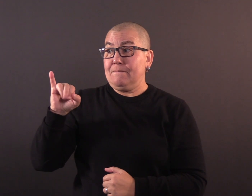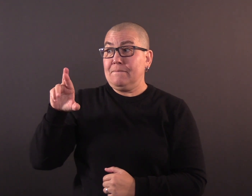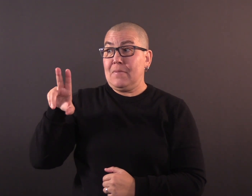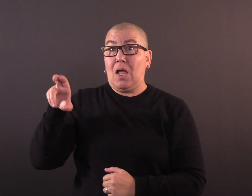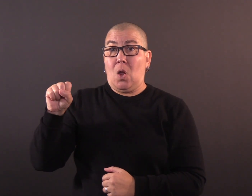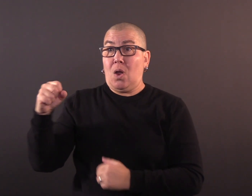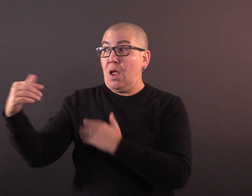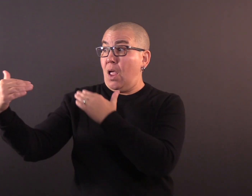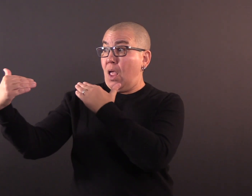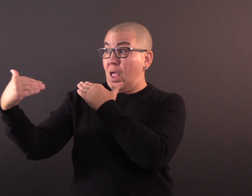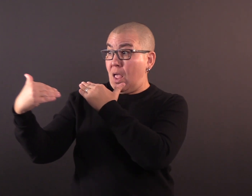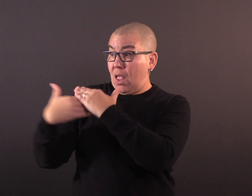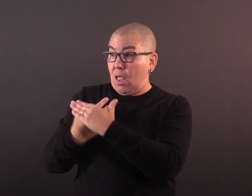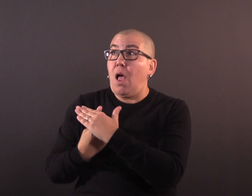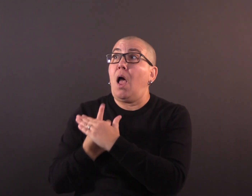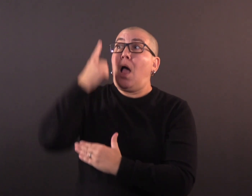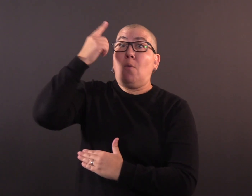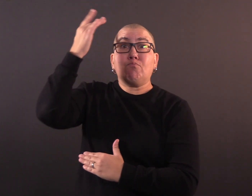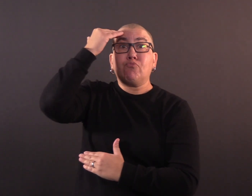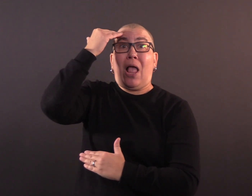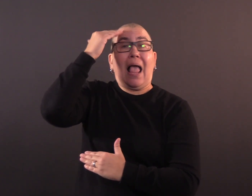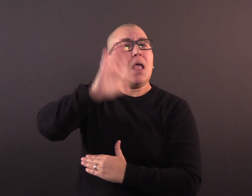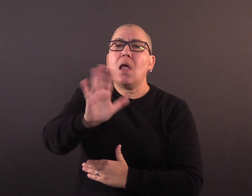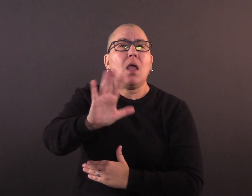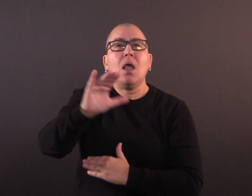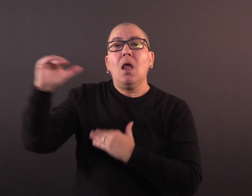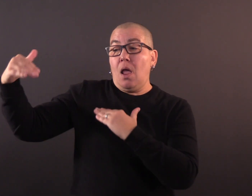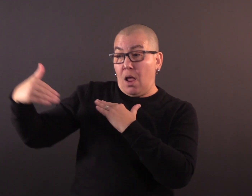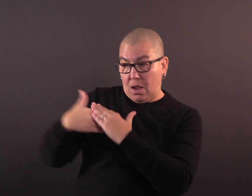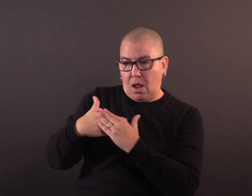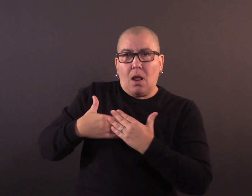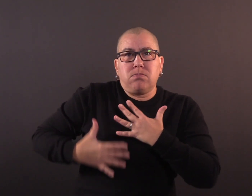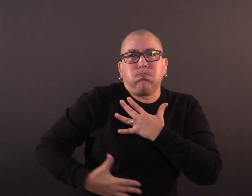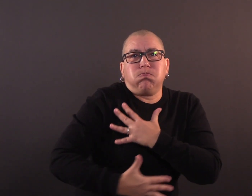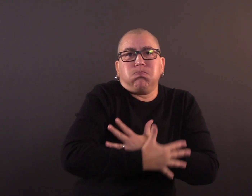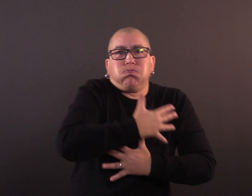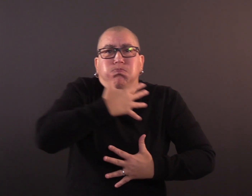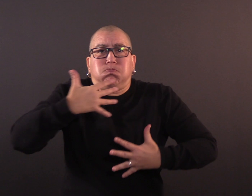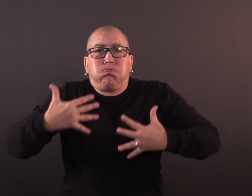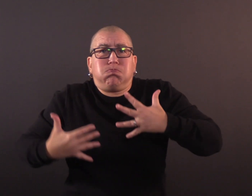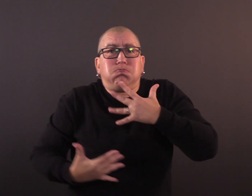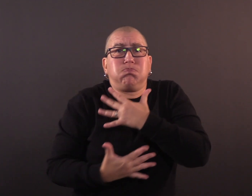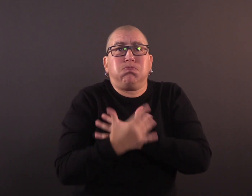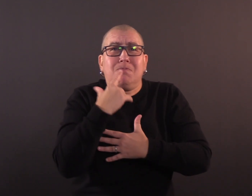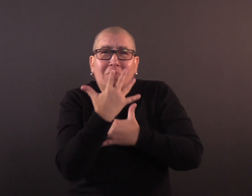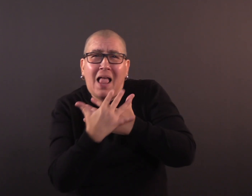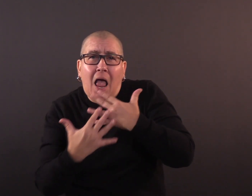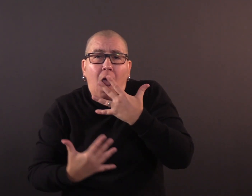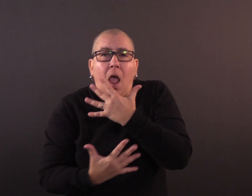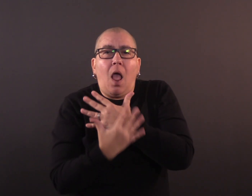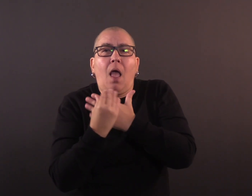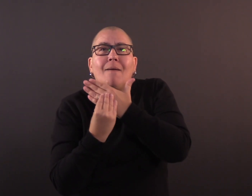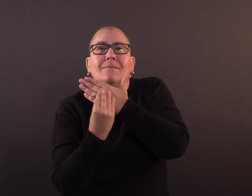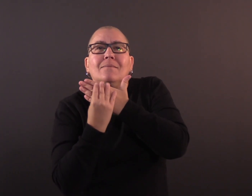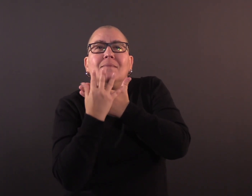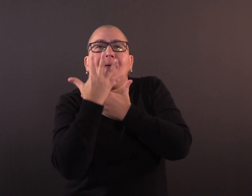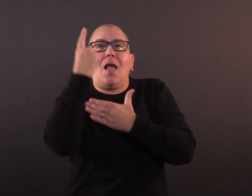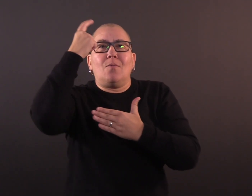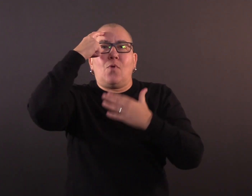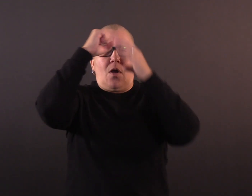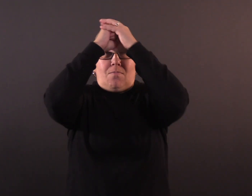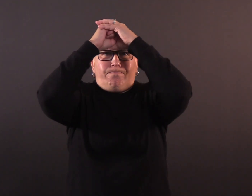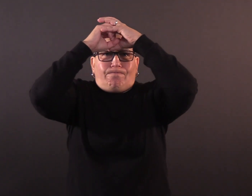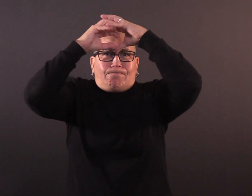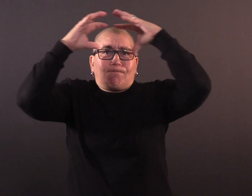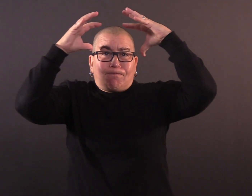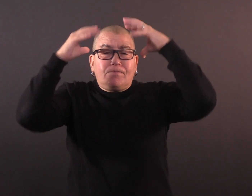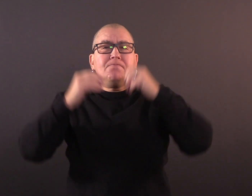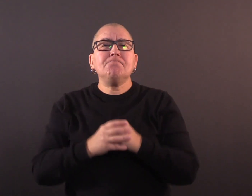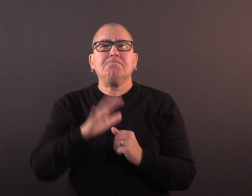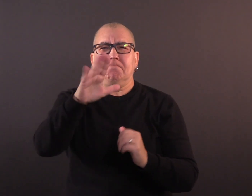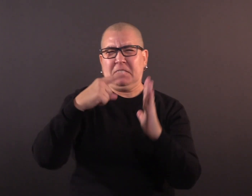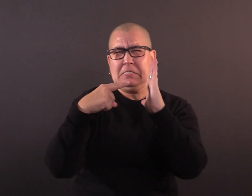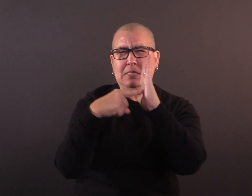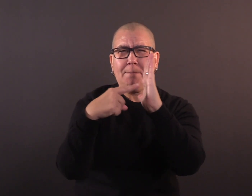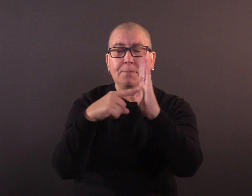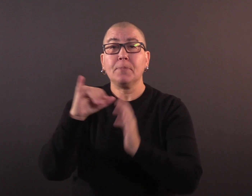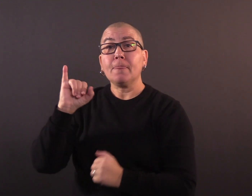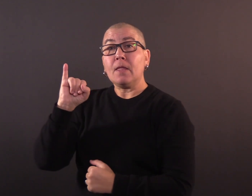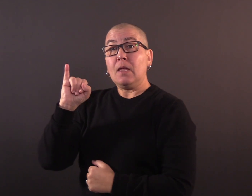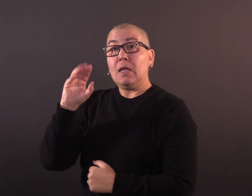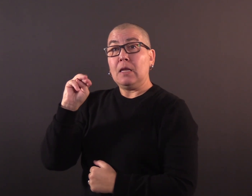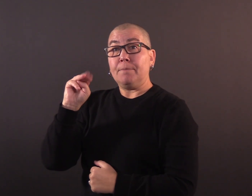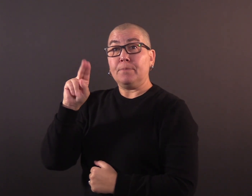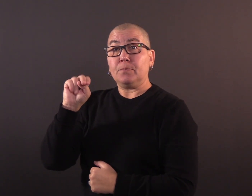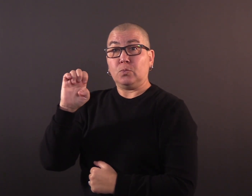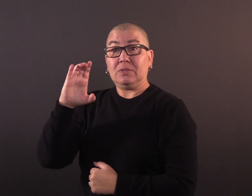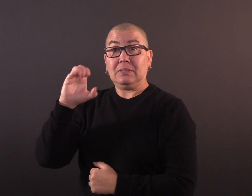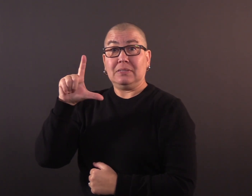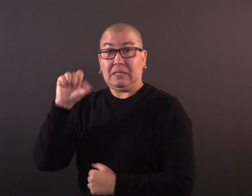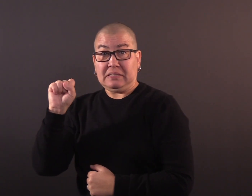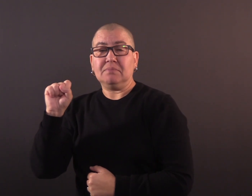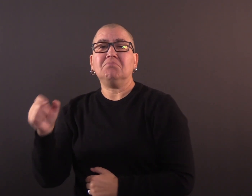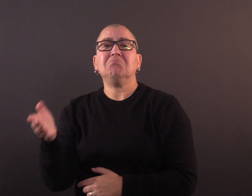virus itself doesn't infect brain cells. For example, circulating immune cells and